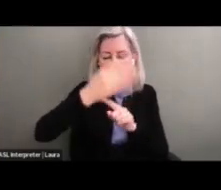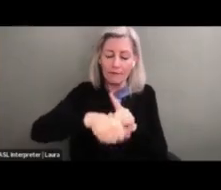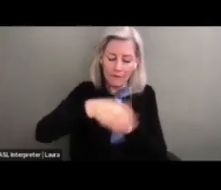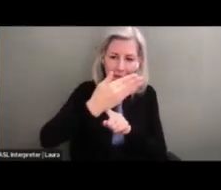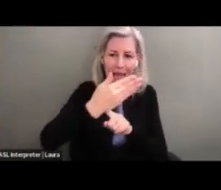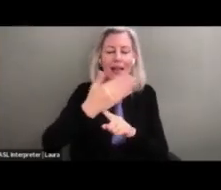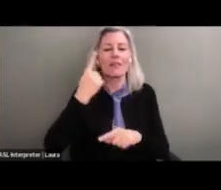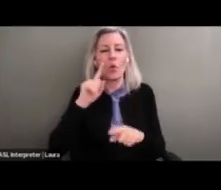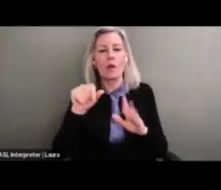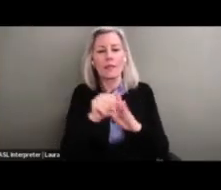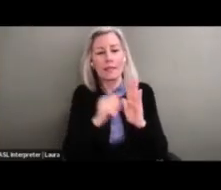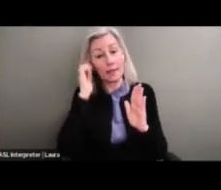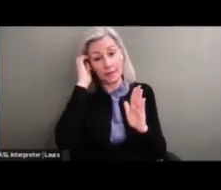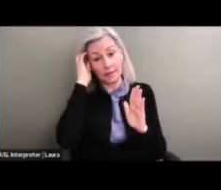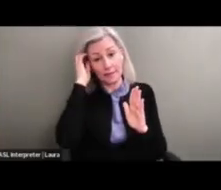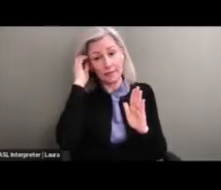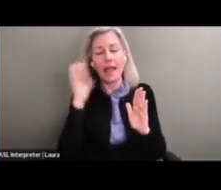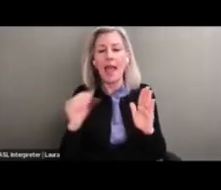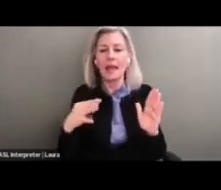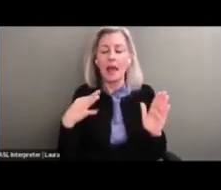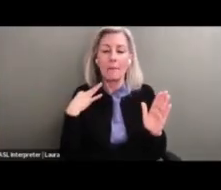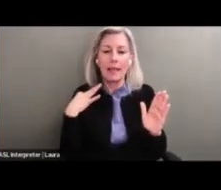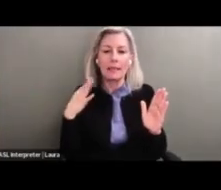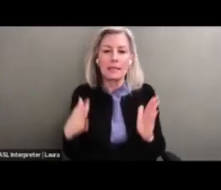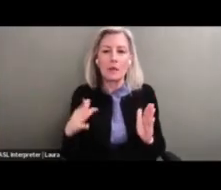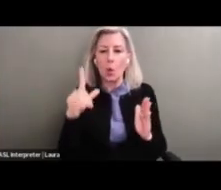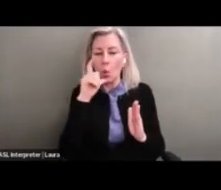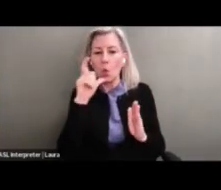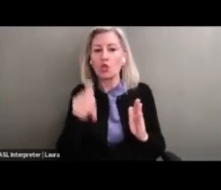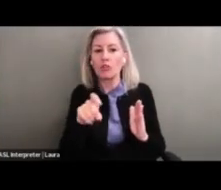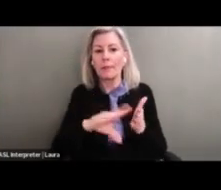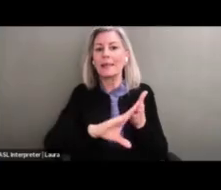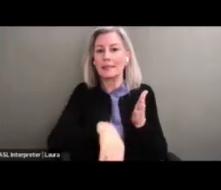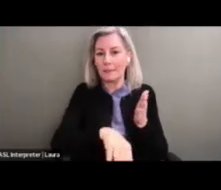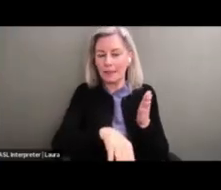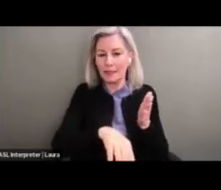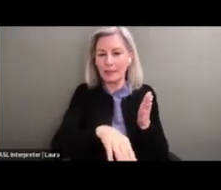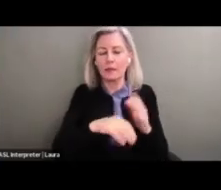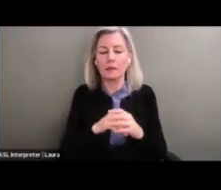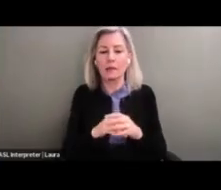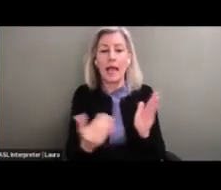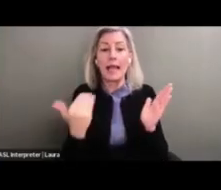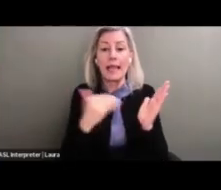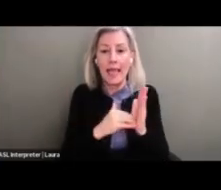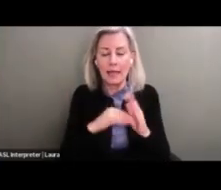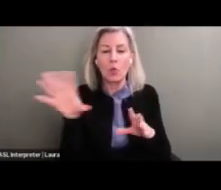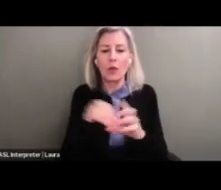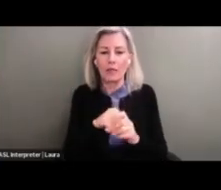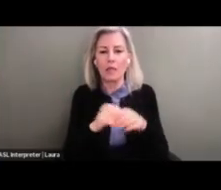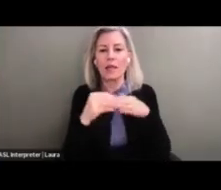As people are applying for Medicaid, working with your state on the applications to try to flag for the state and for applicants,